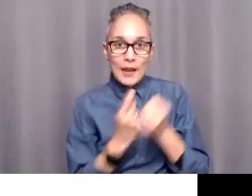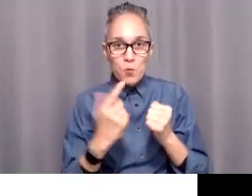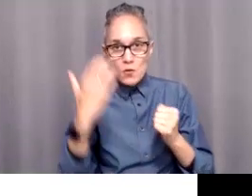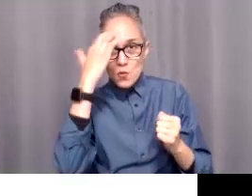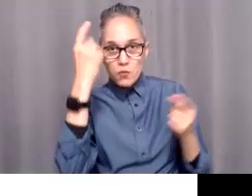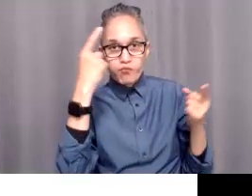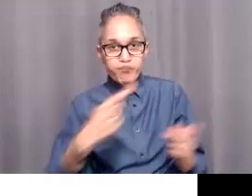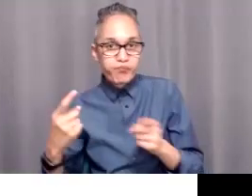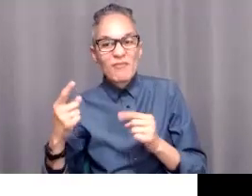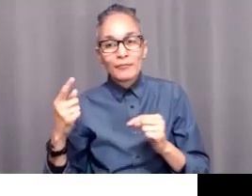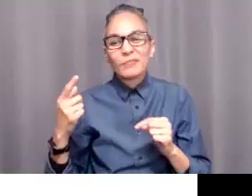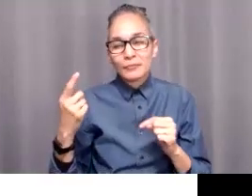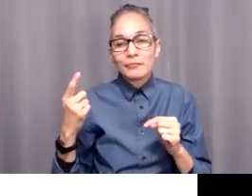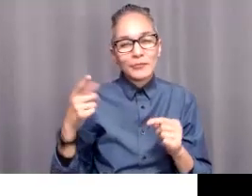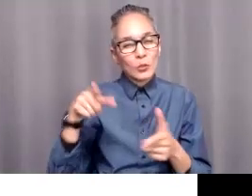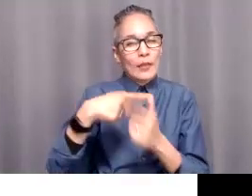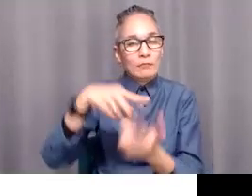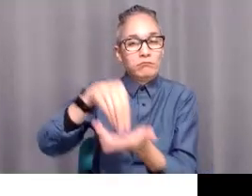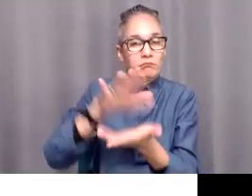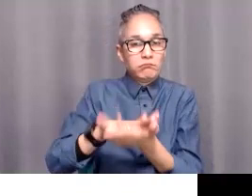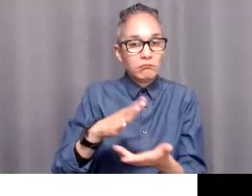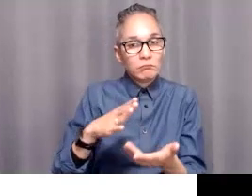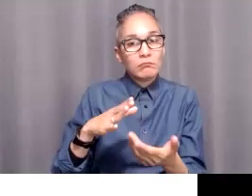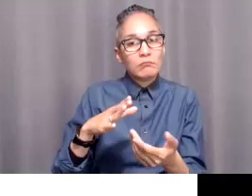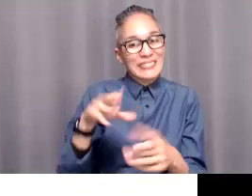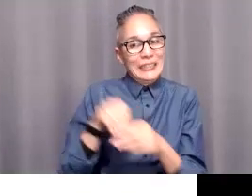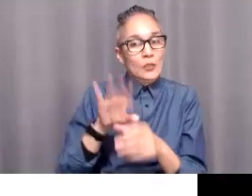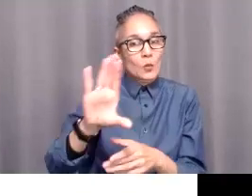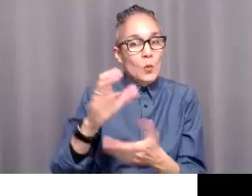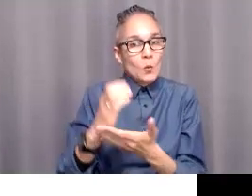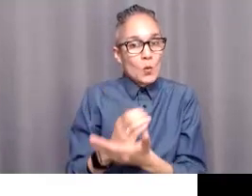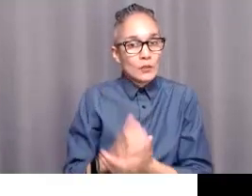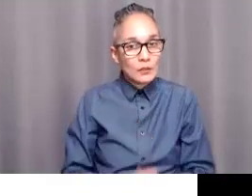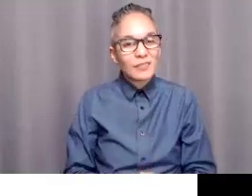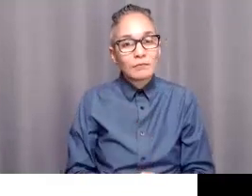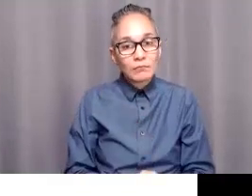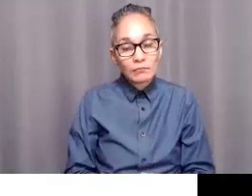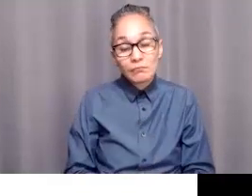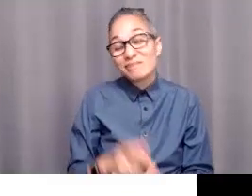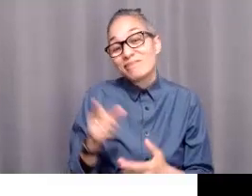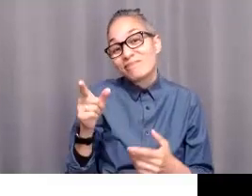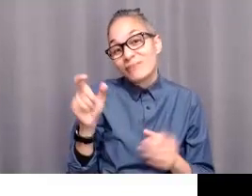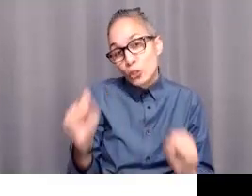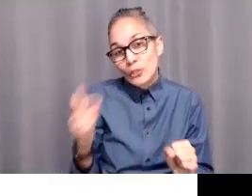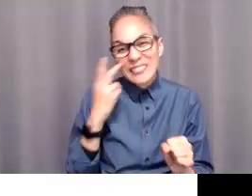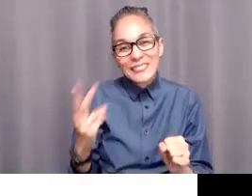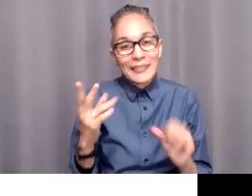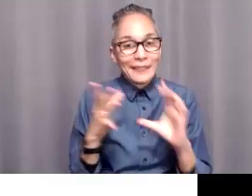So that is documented within your course. They could see comments in the rubric.